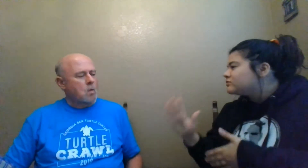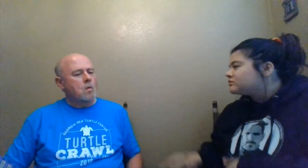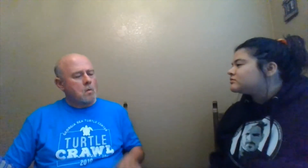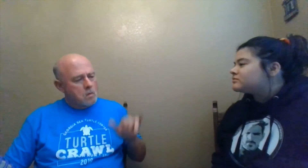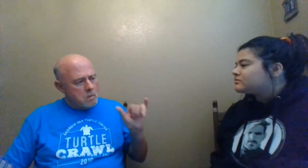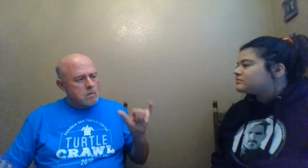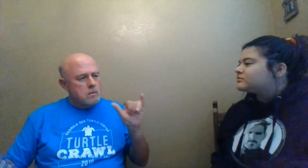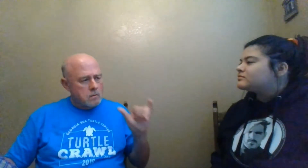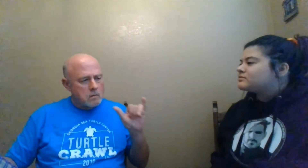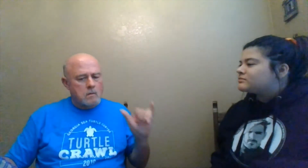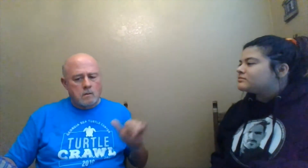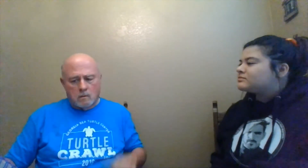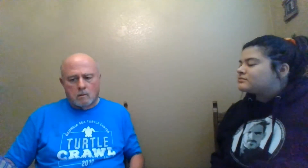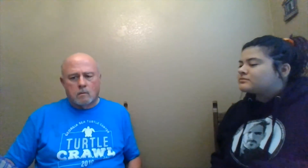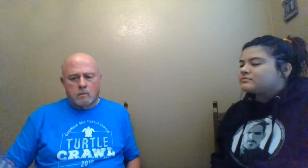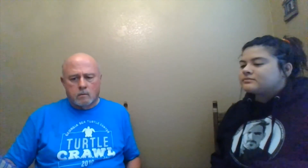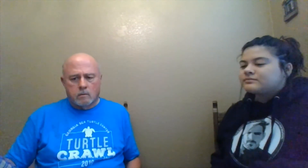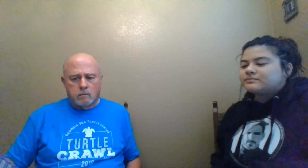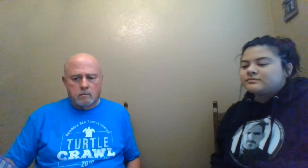Oh I see!